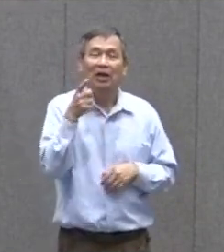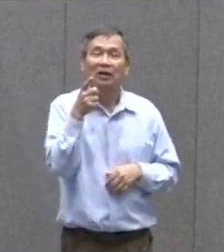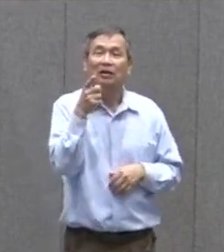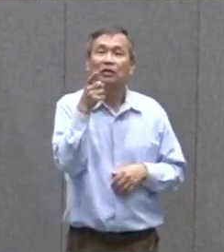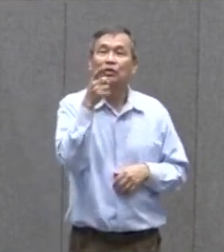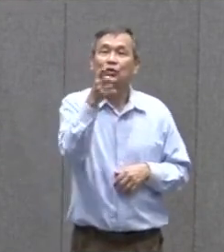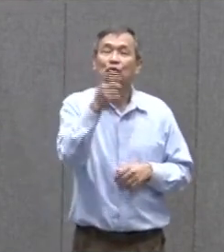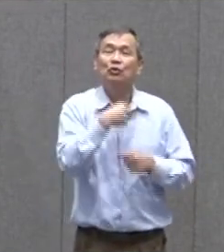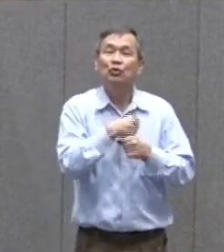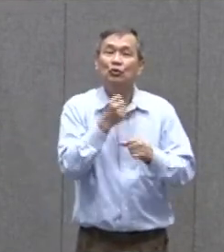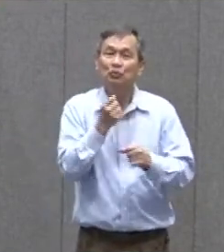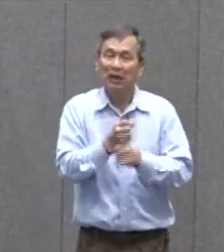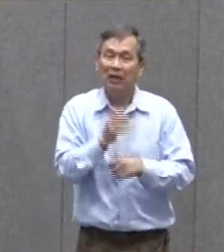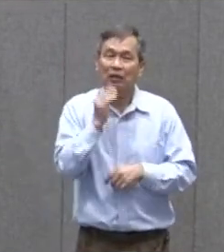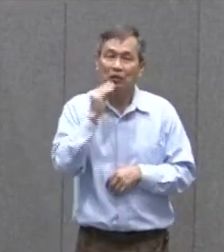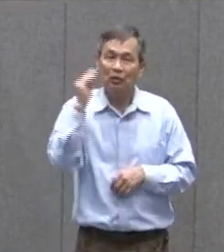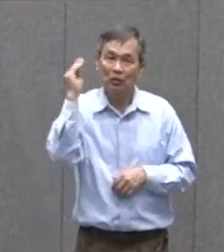so you can play it at home again and again.